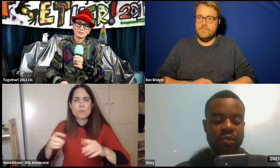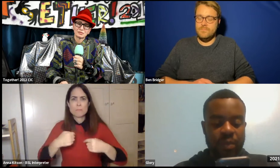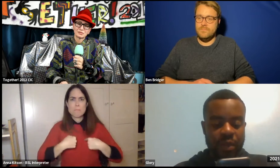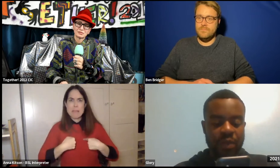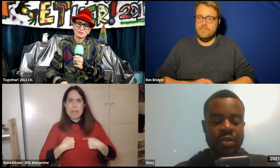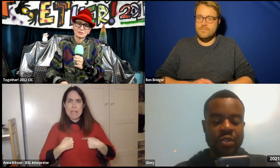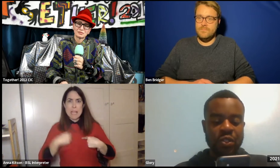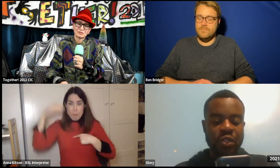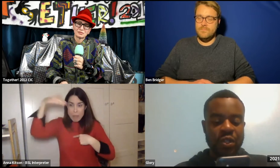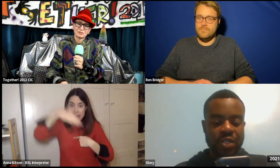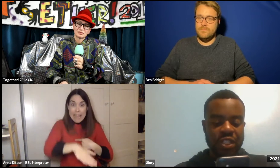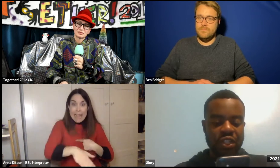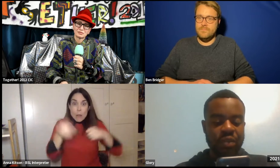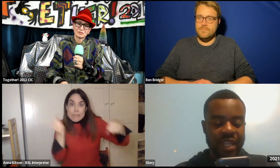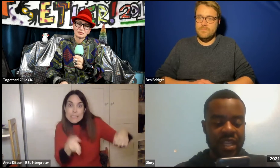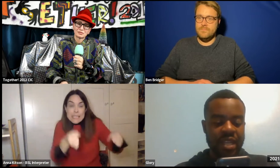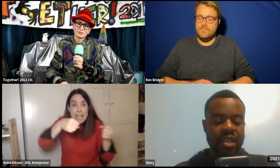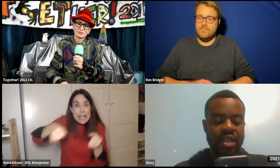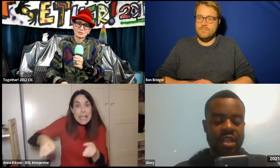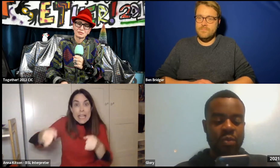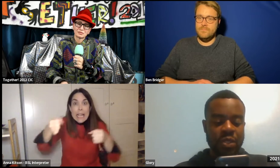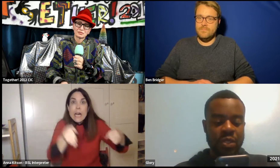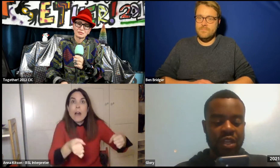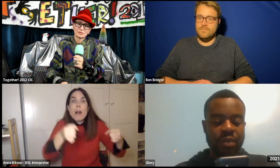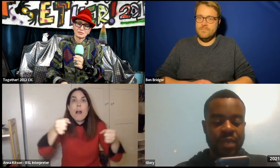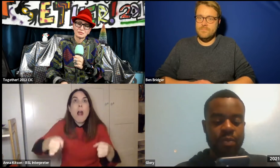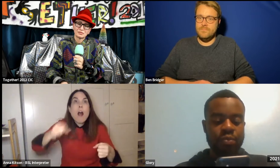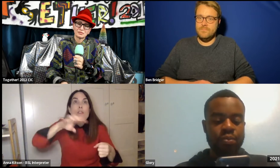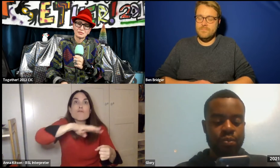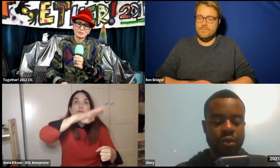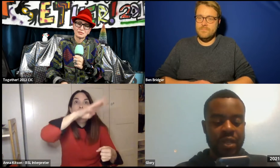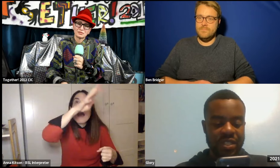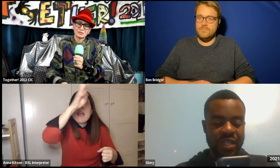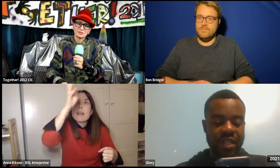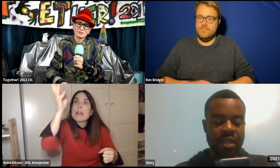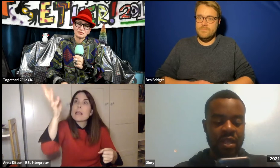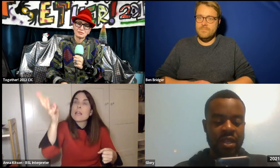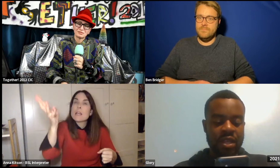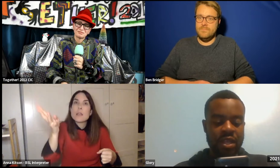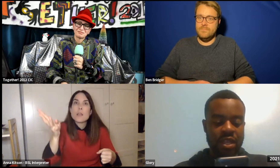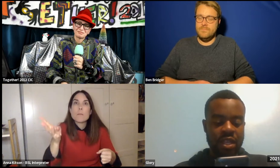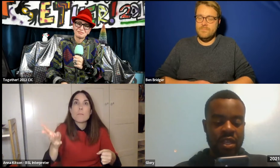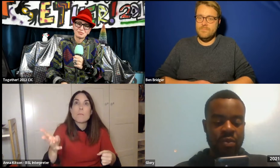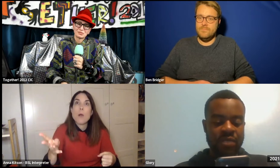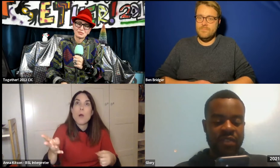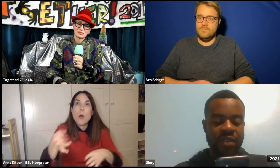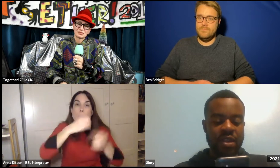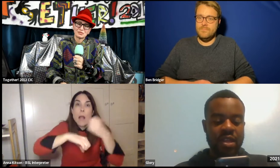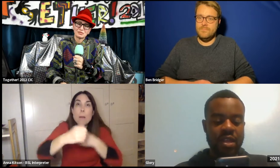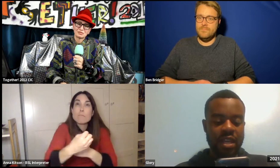And the rainbow started coming. It was coming brighter